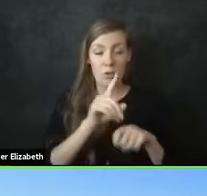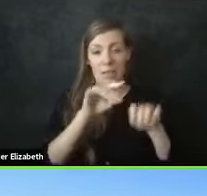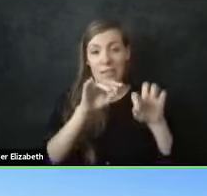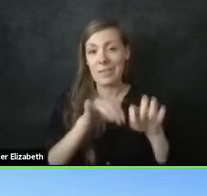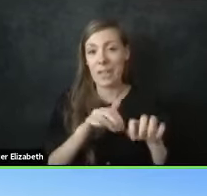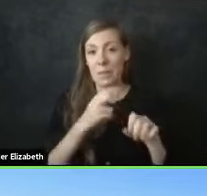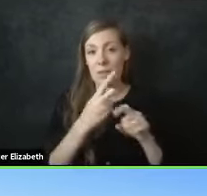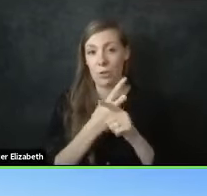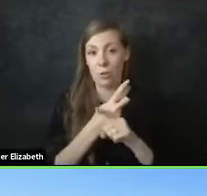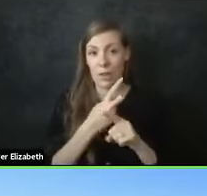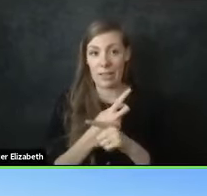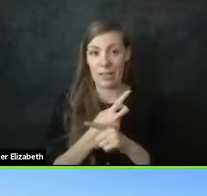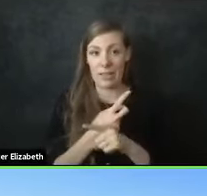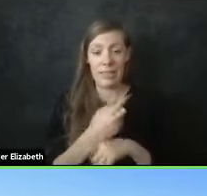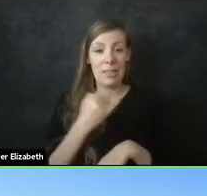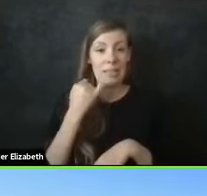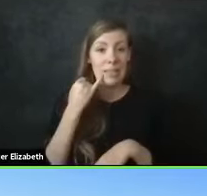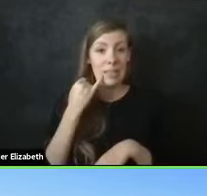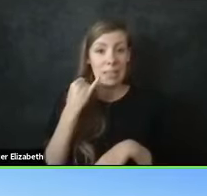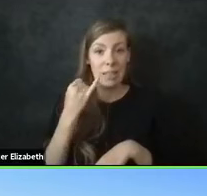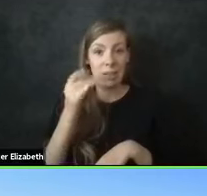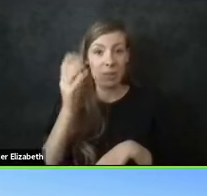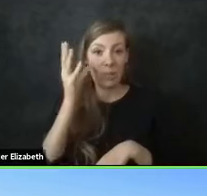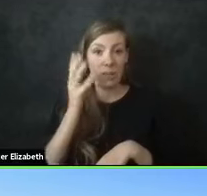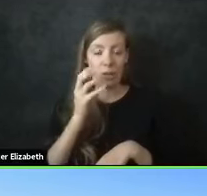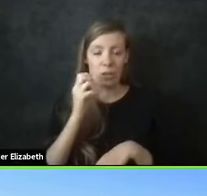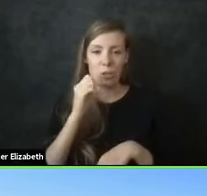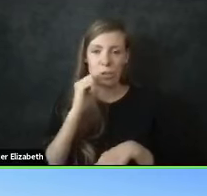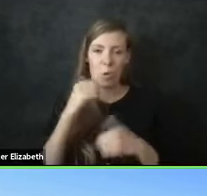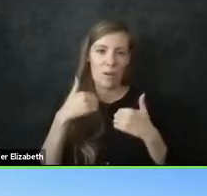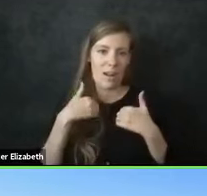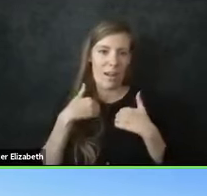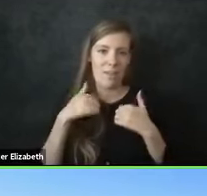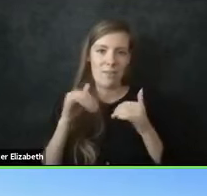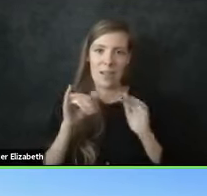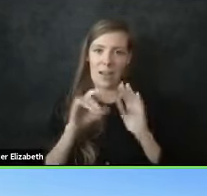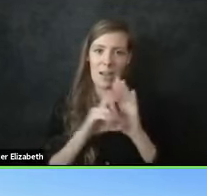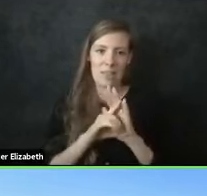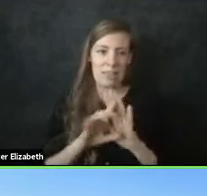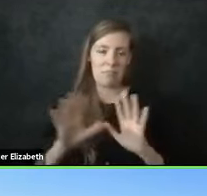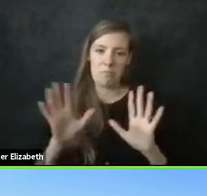That being said, if parents do not have that ID, no one will be turned away.